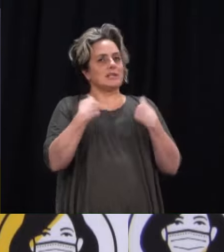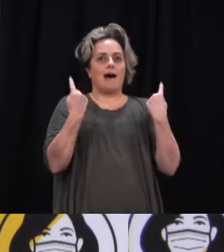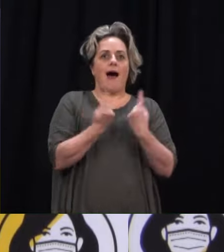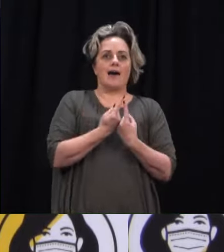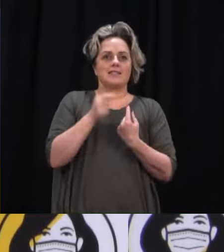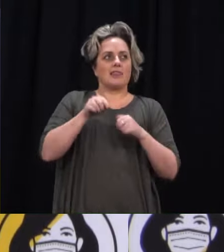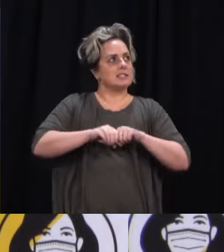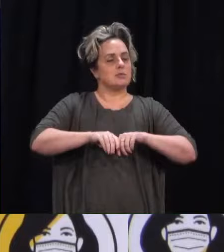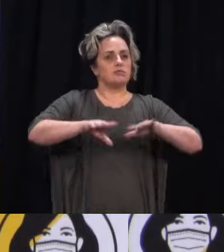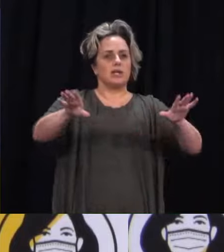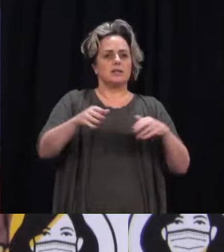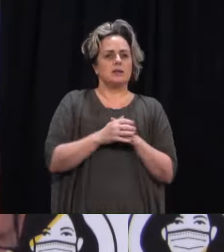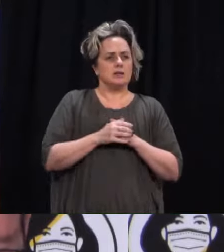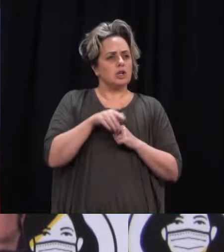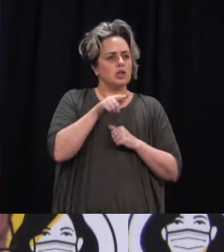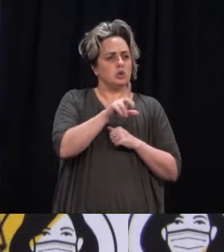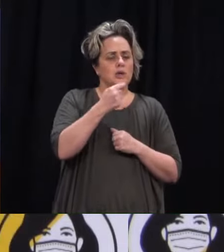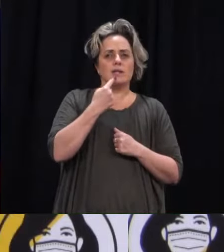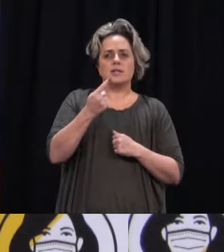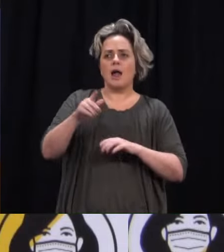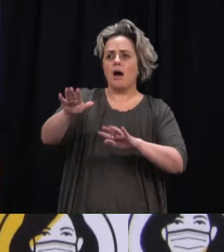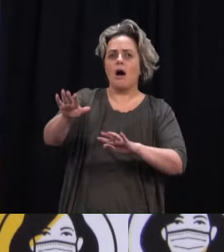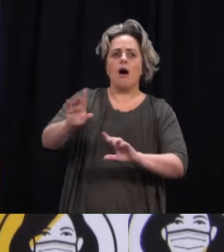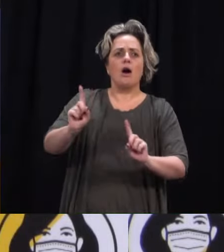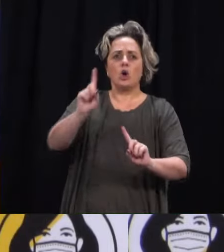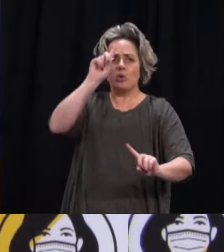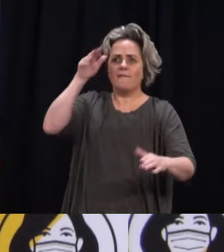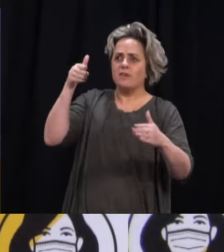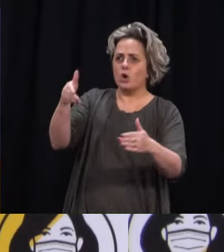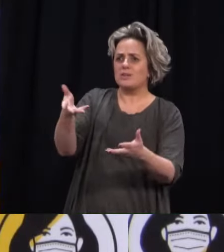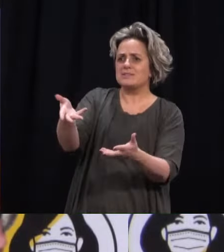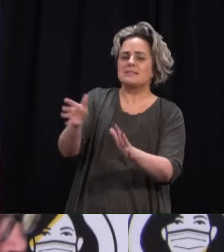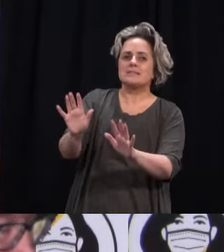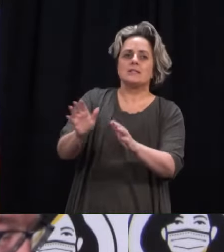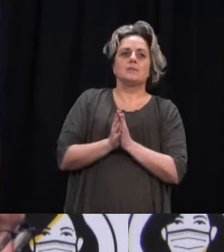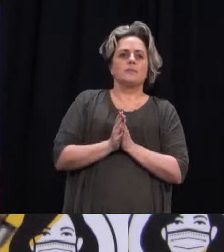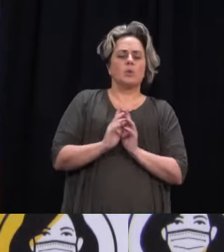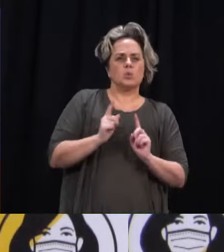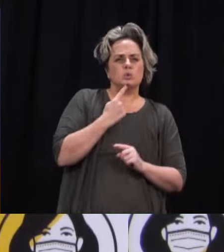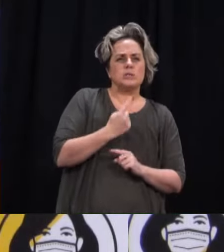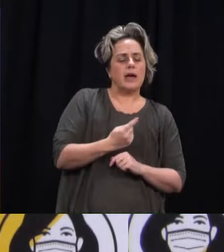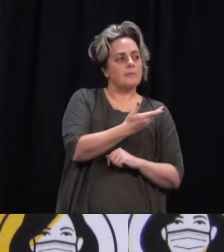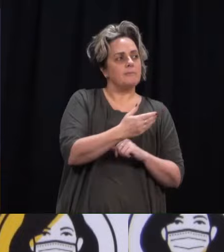kind of the outraged like, "Here we go again." What